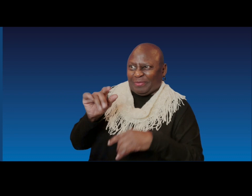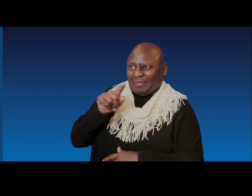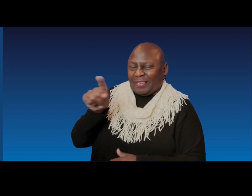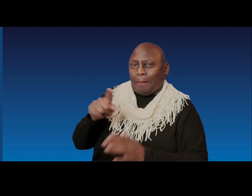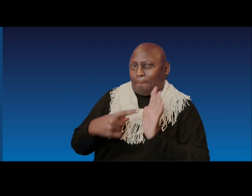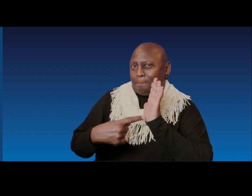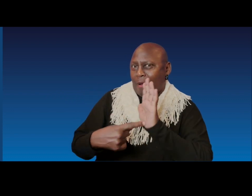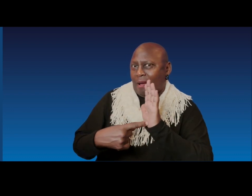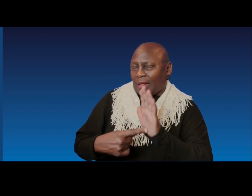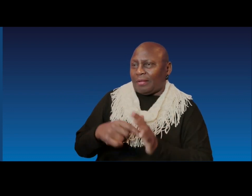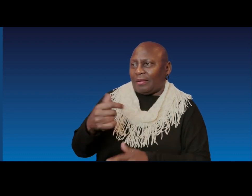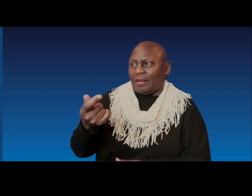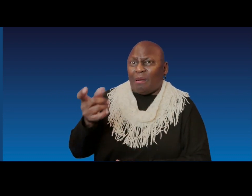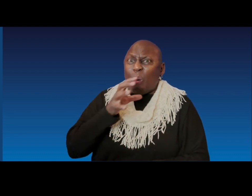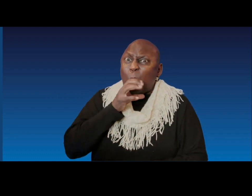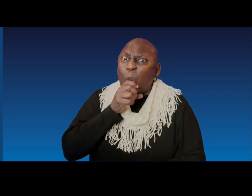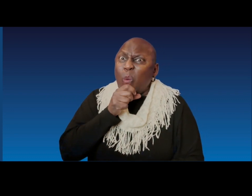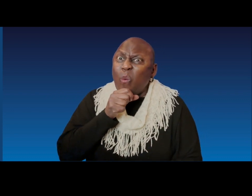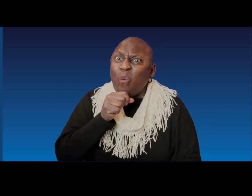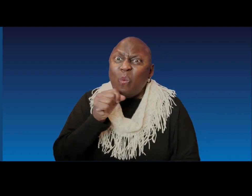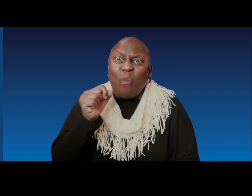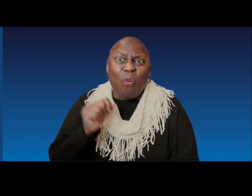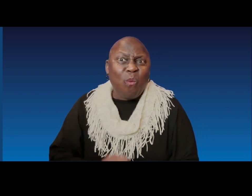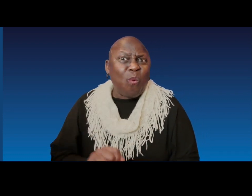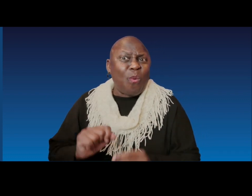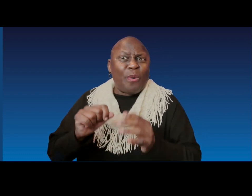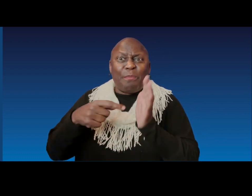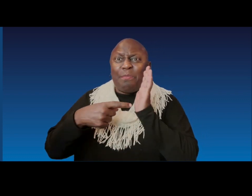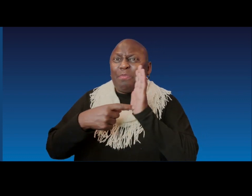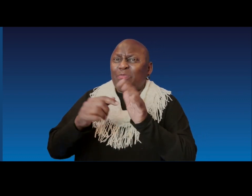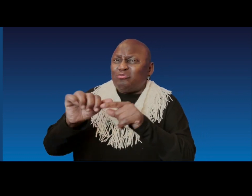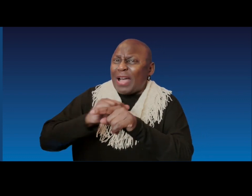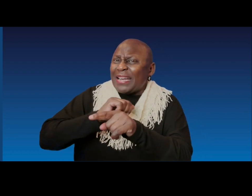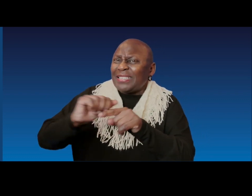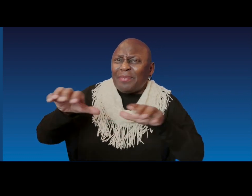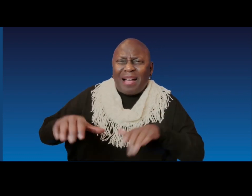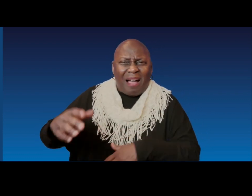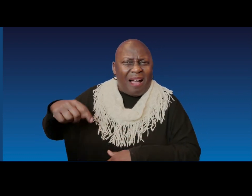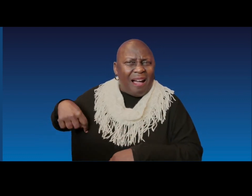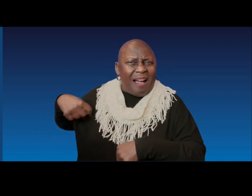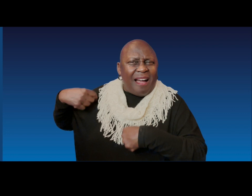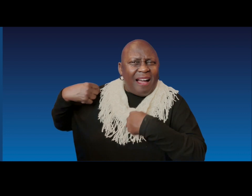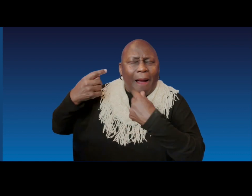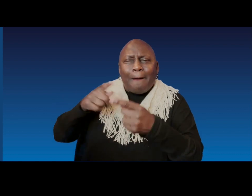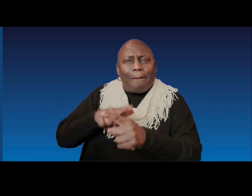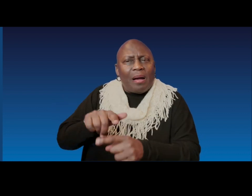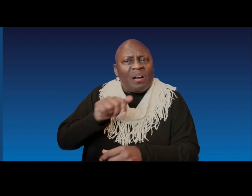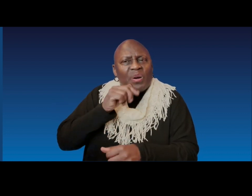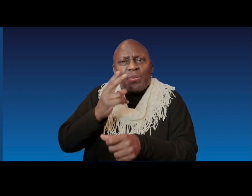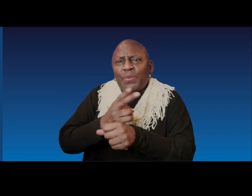is a really old model that has been practiced over the years,